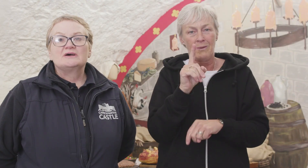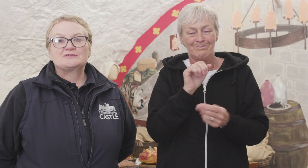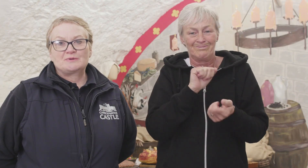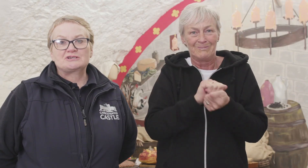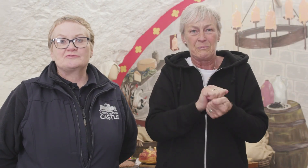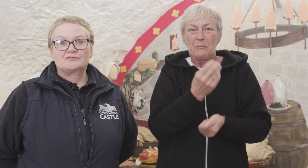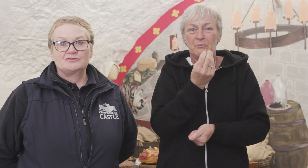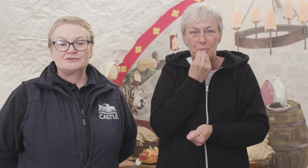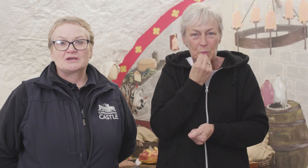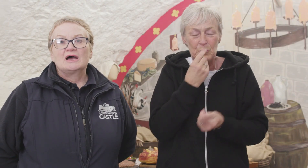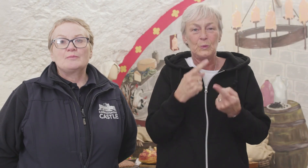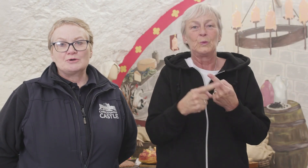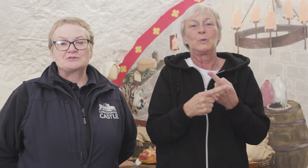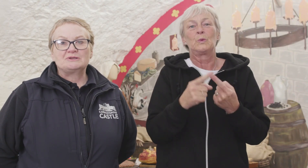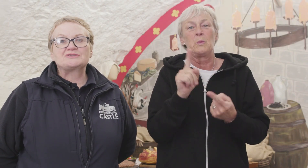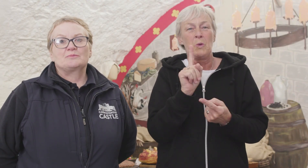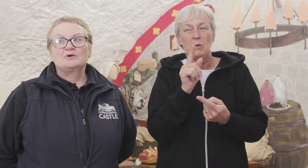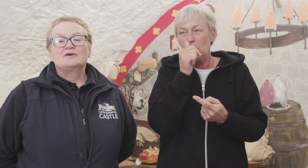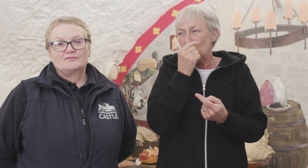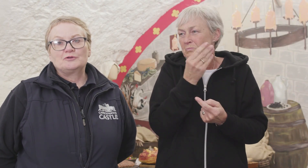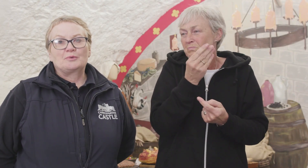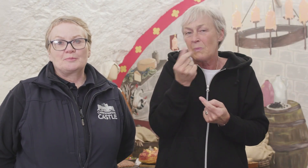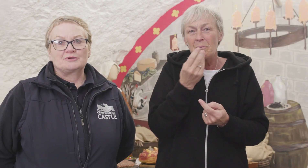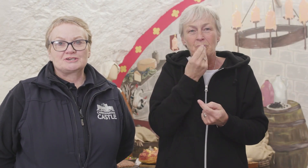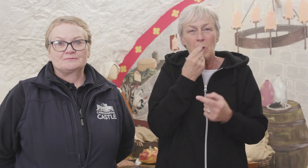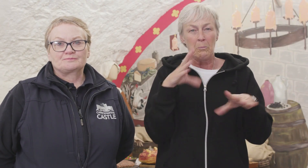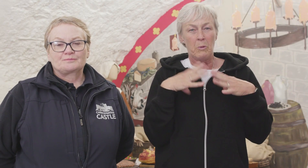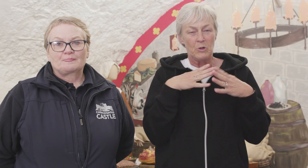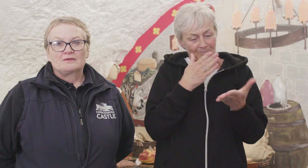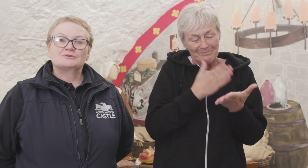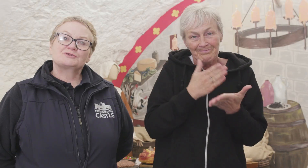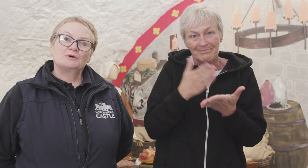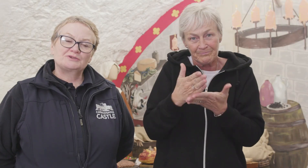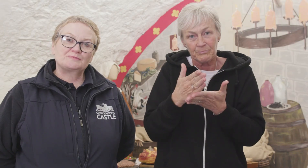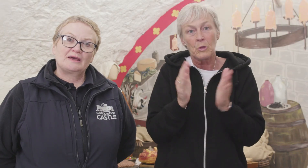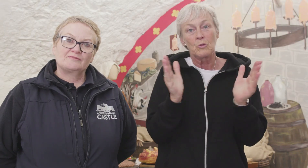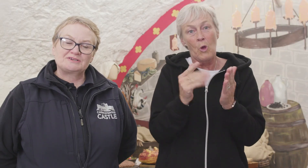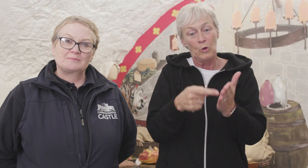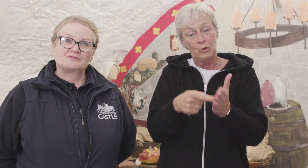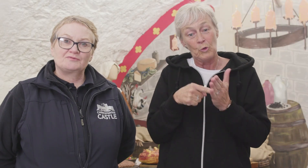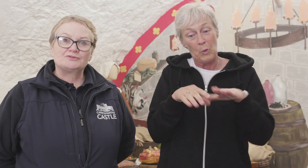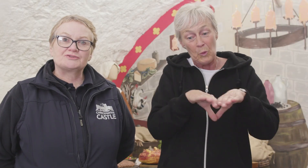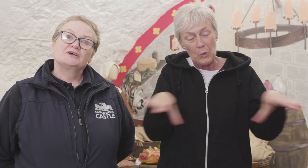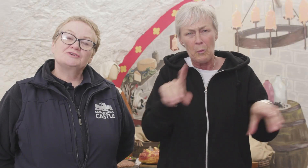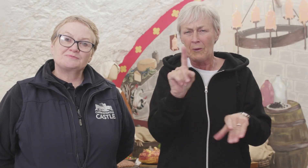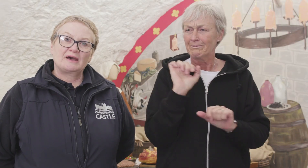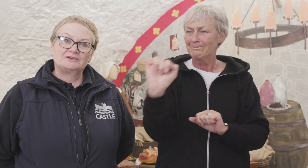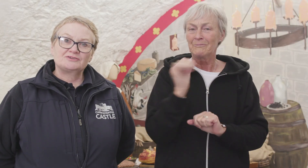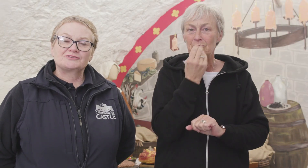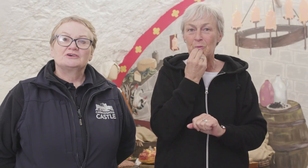especially for food and possibly some food preparation. There's a small display of the types of foods just behind us.